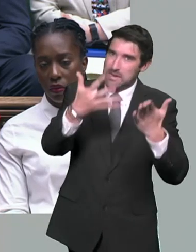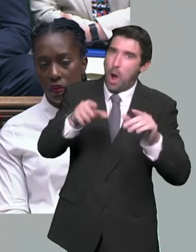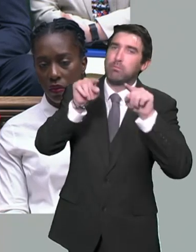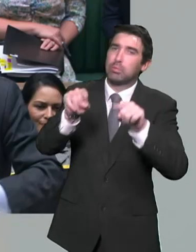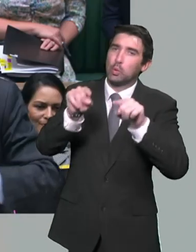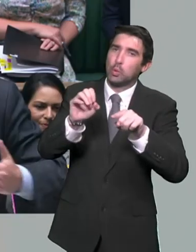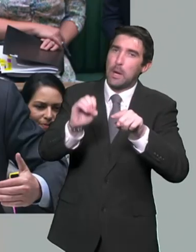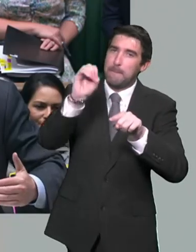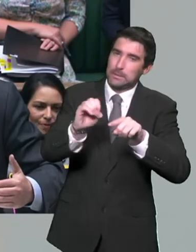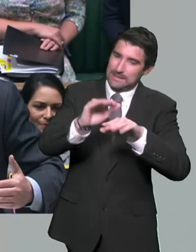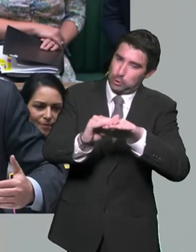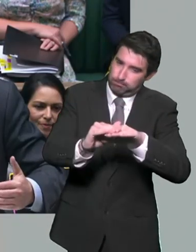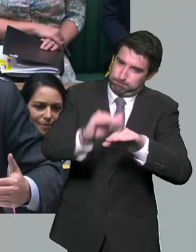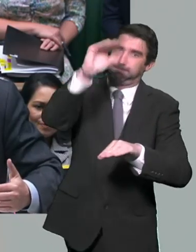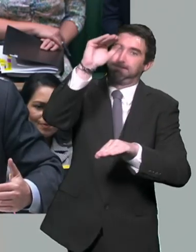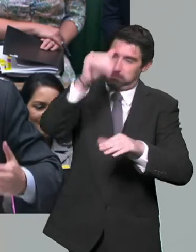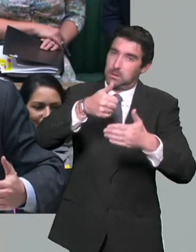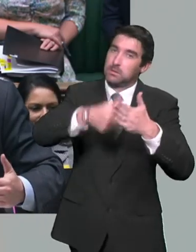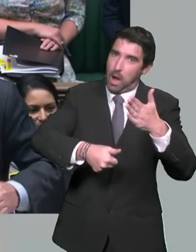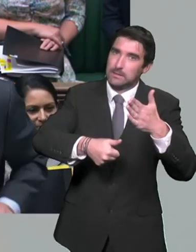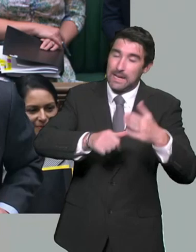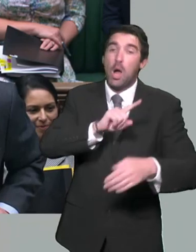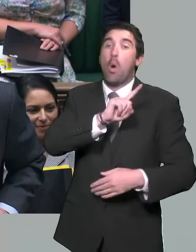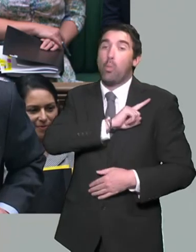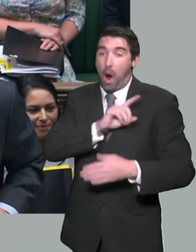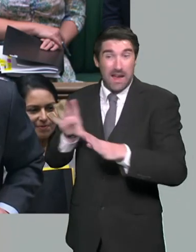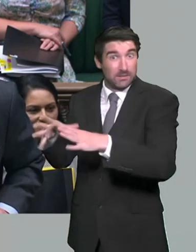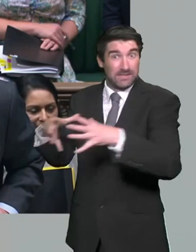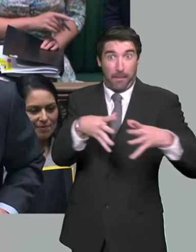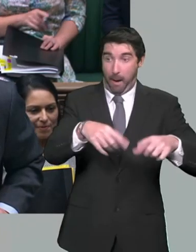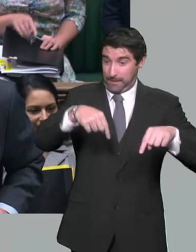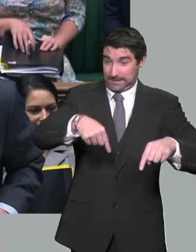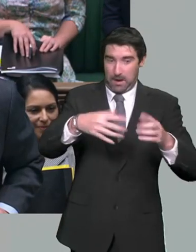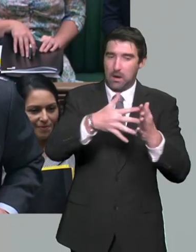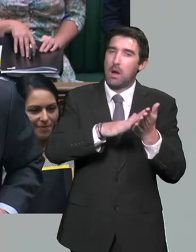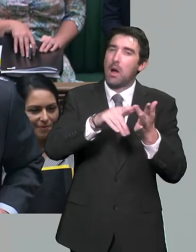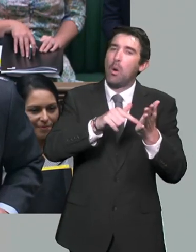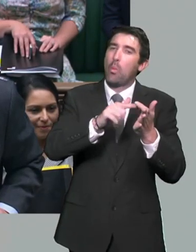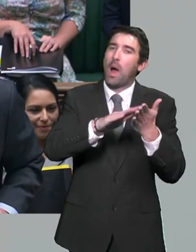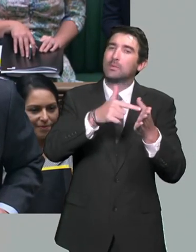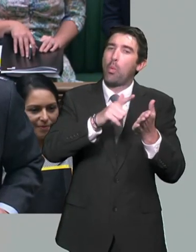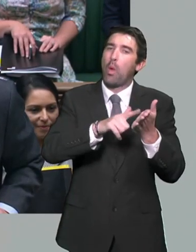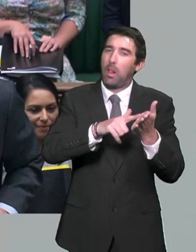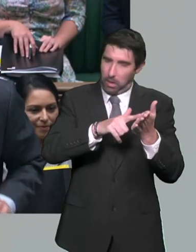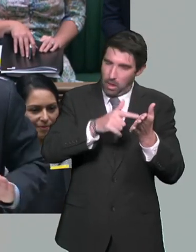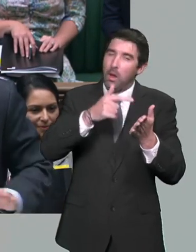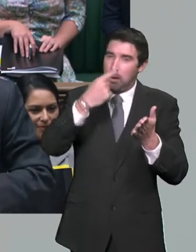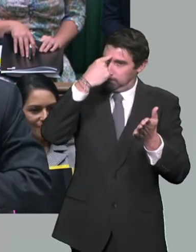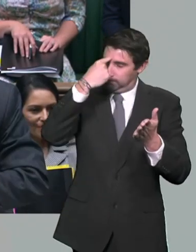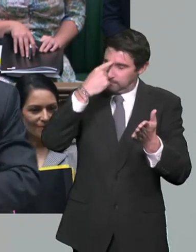That is because Departments across Whitehall are working together to take account of victims’ needs.